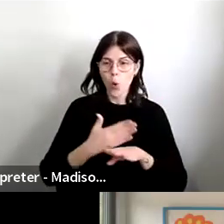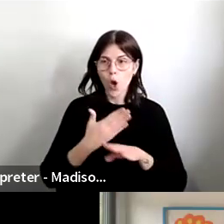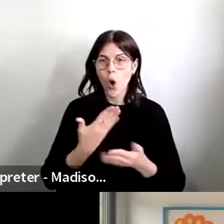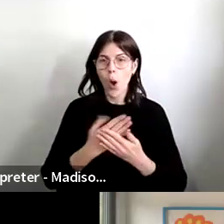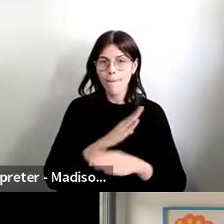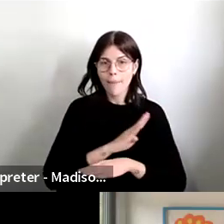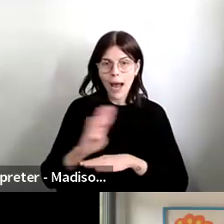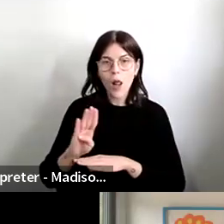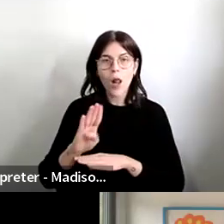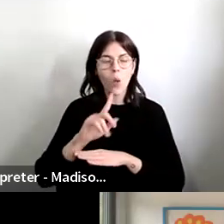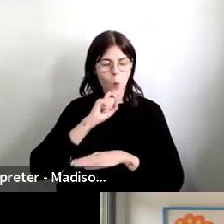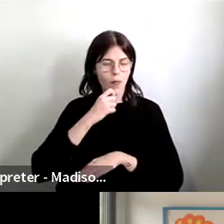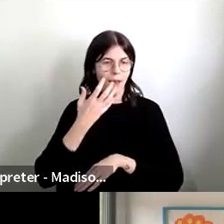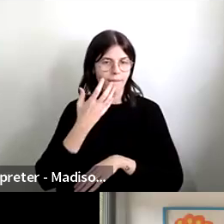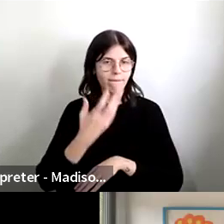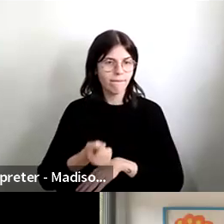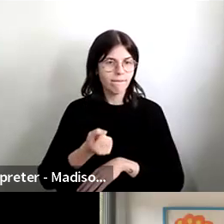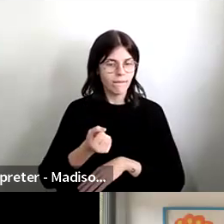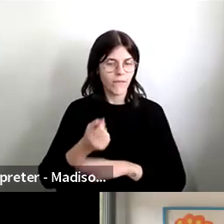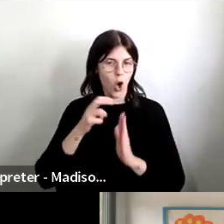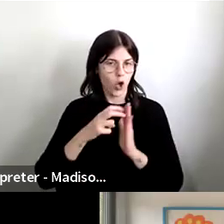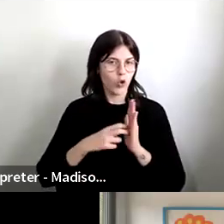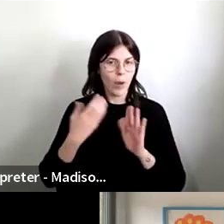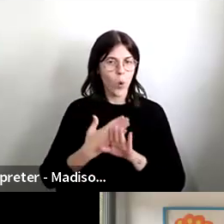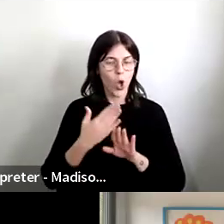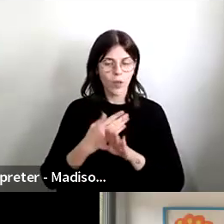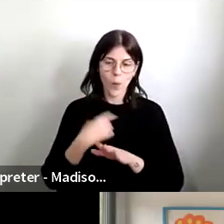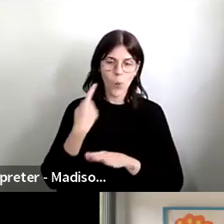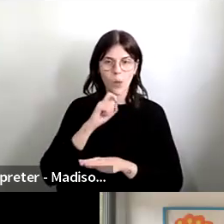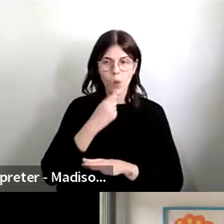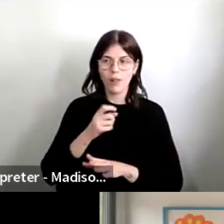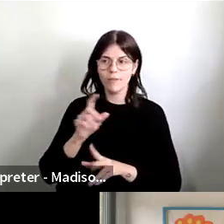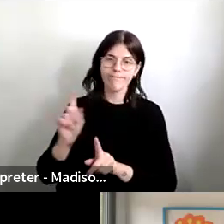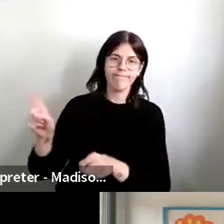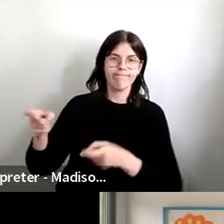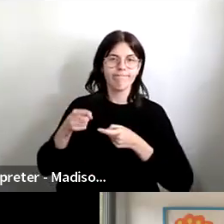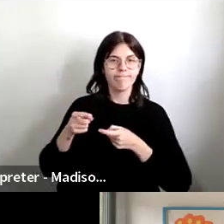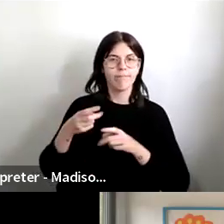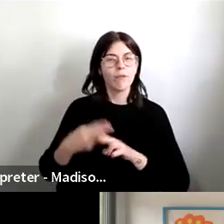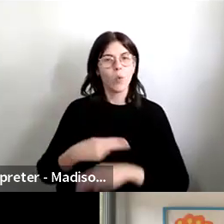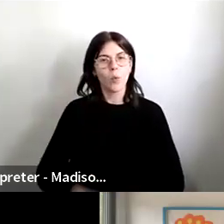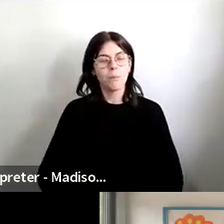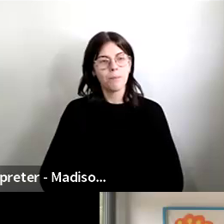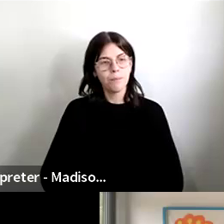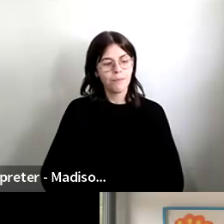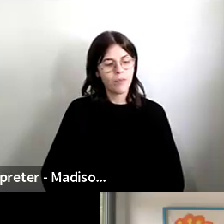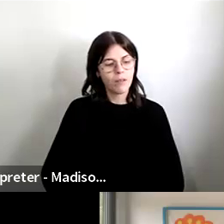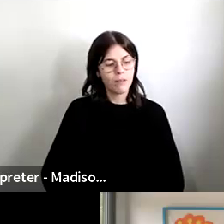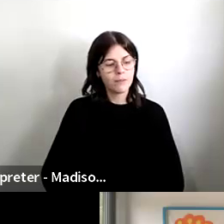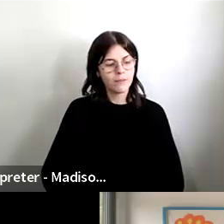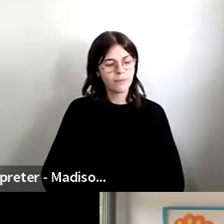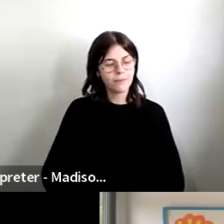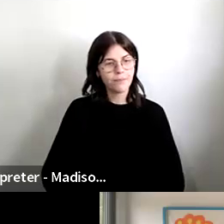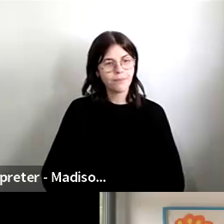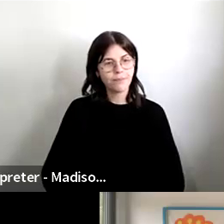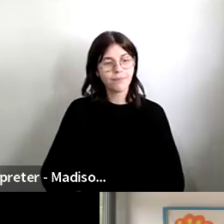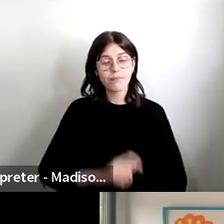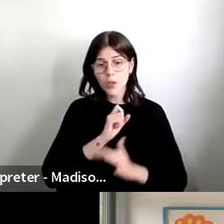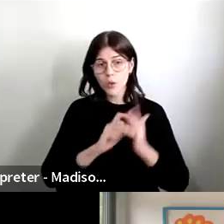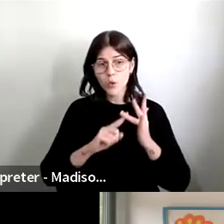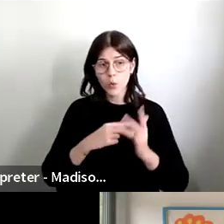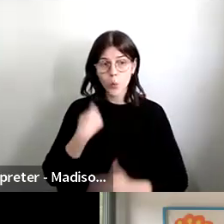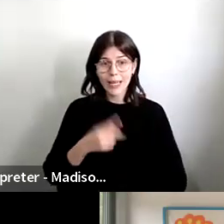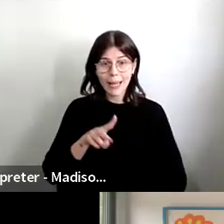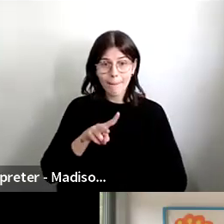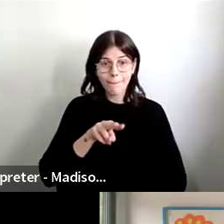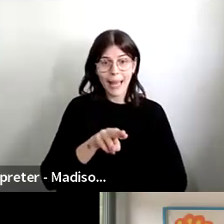pieces of work that we will engage you for. To repair new peer assessors in their first